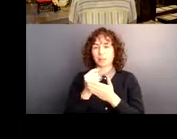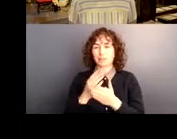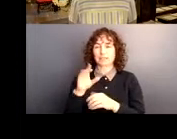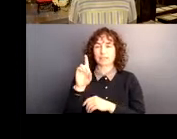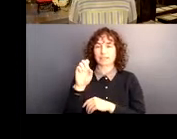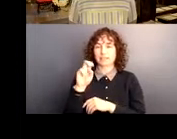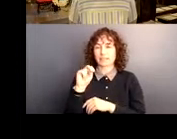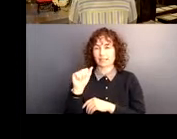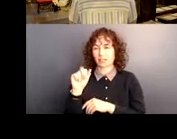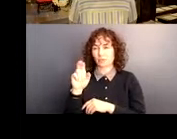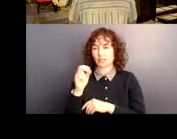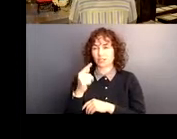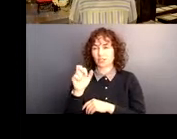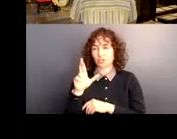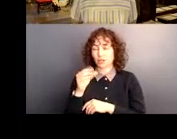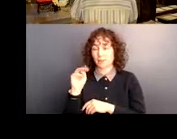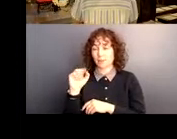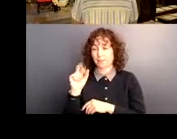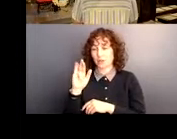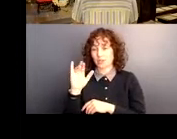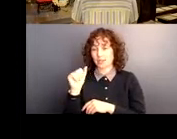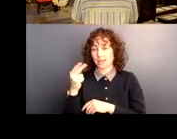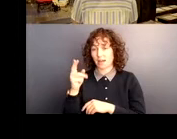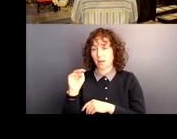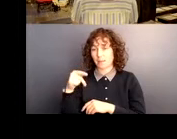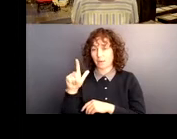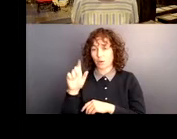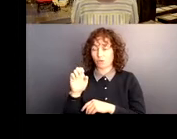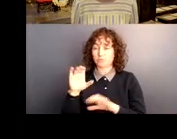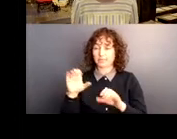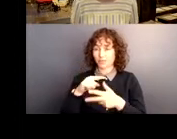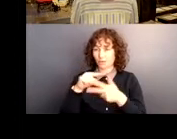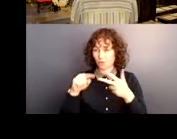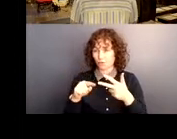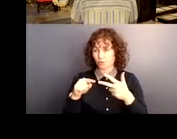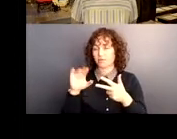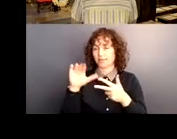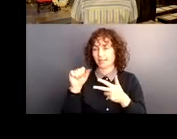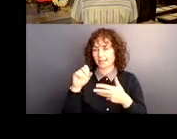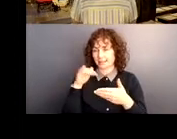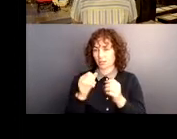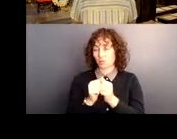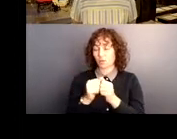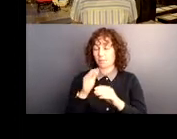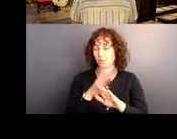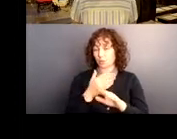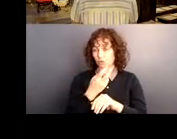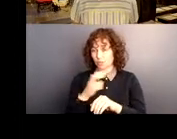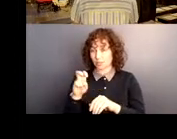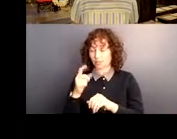and Marcia Humpal conducted three case studies using musical transitions in an inclusive toddler classroom